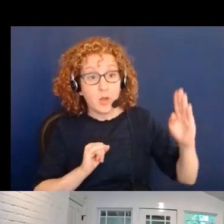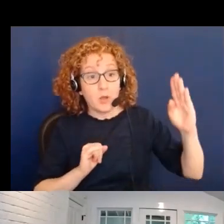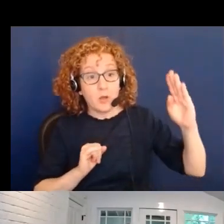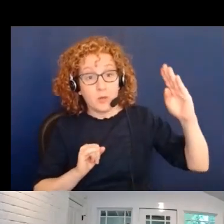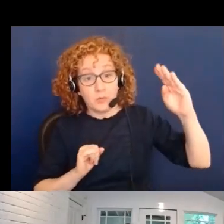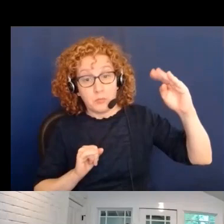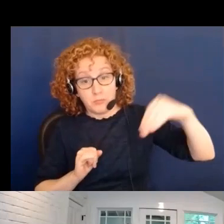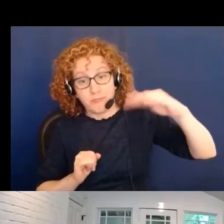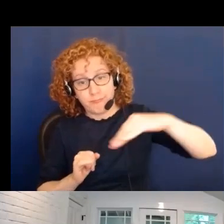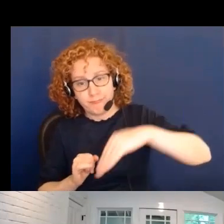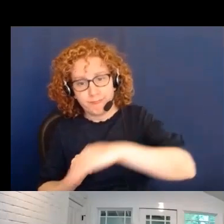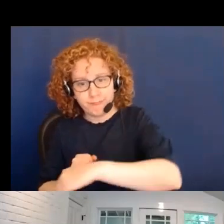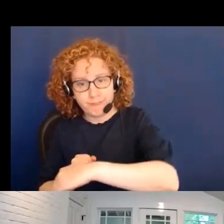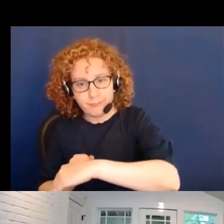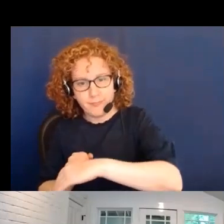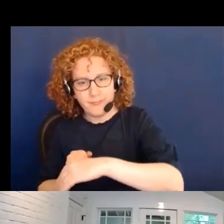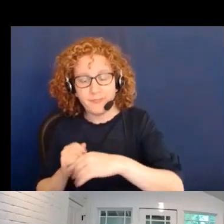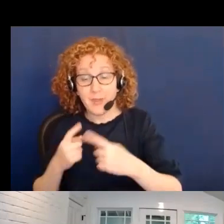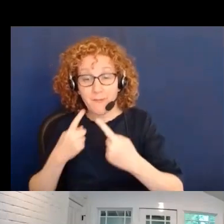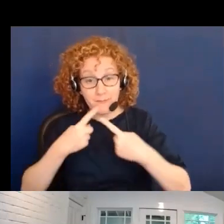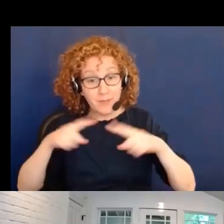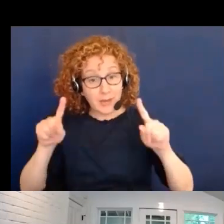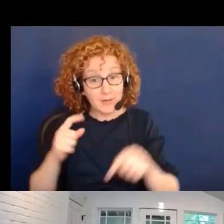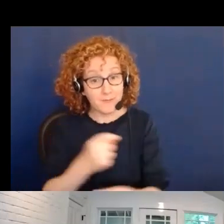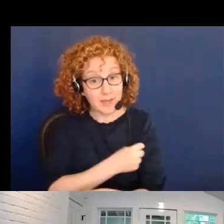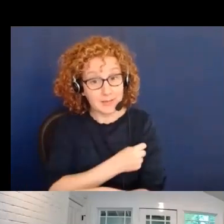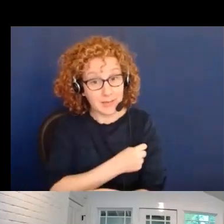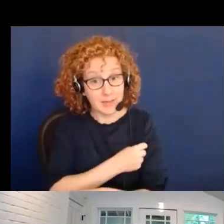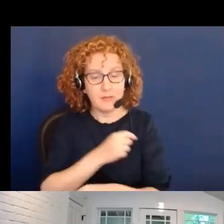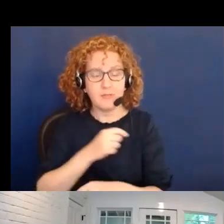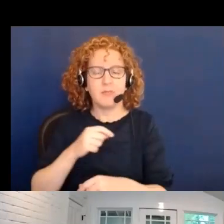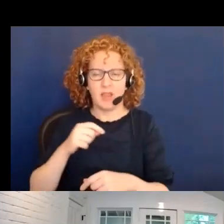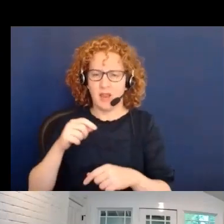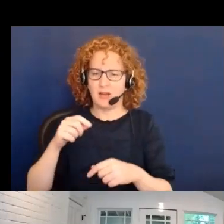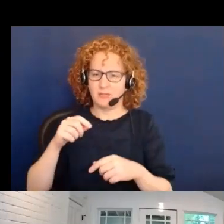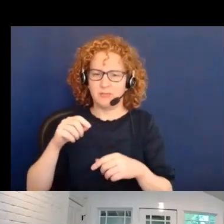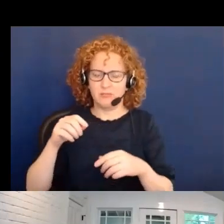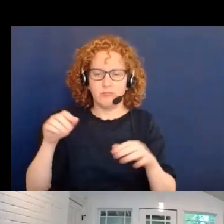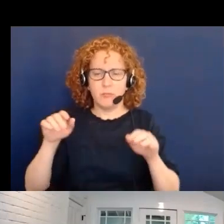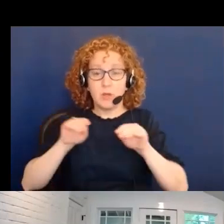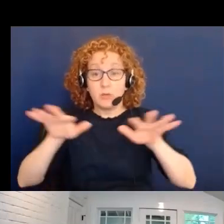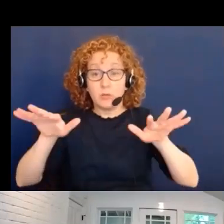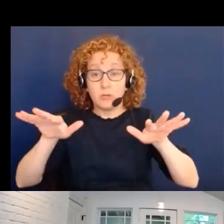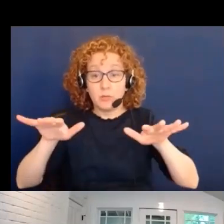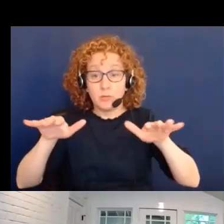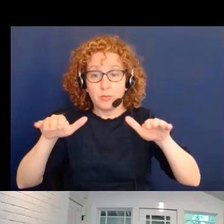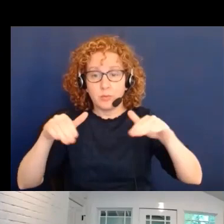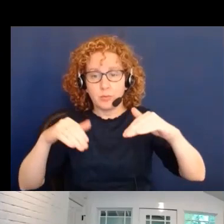vaccine can really drive transmission down the top graph shows the percent of the population